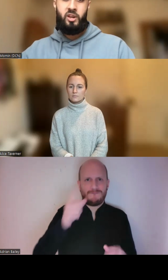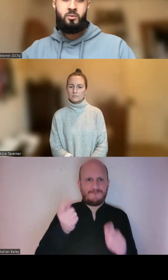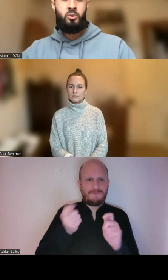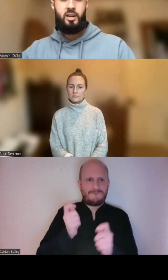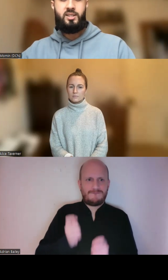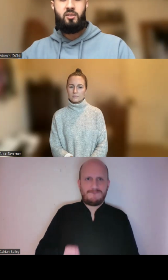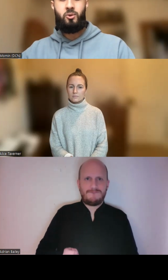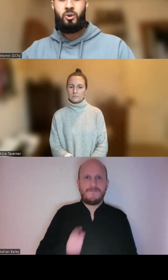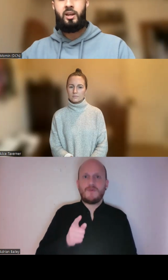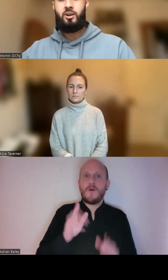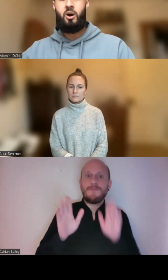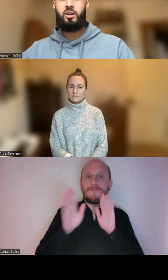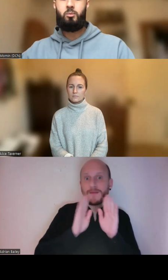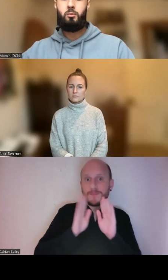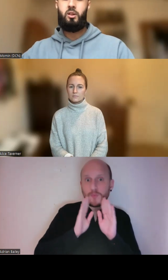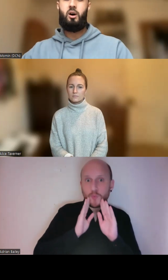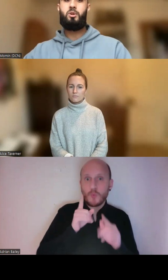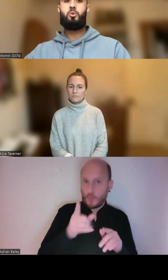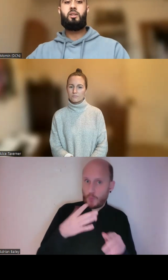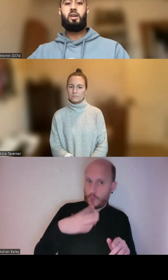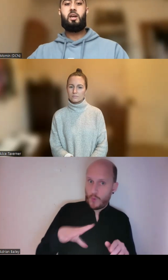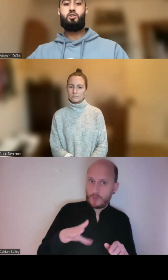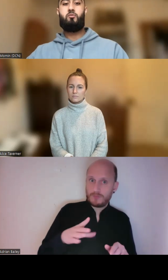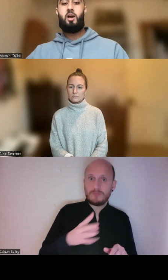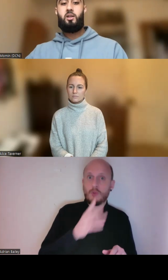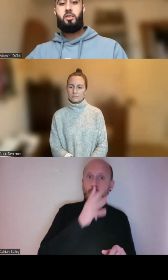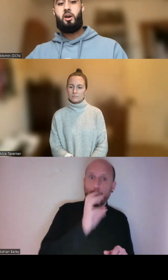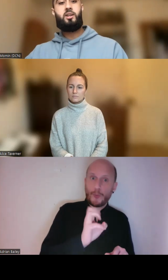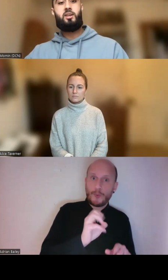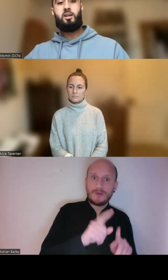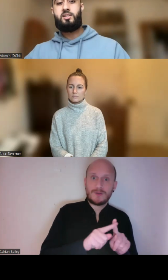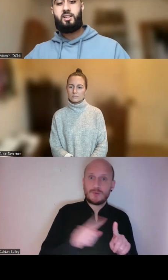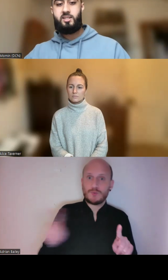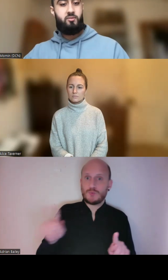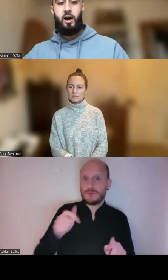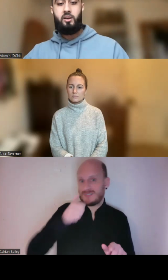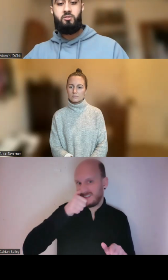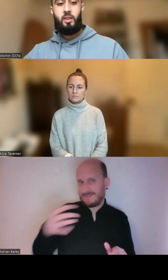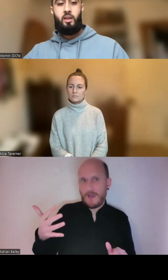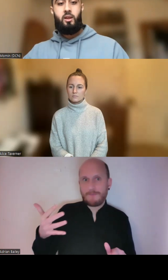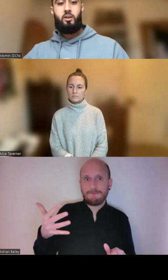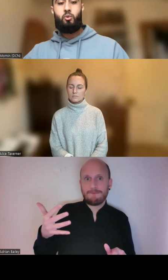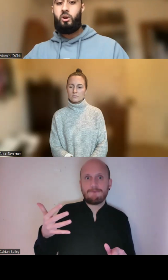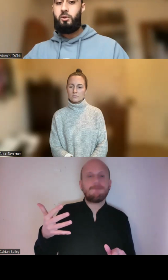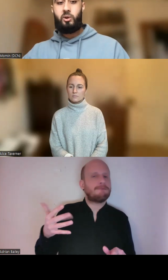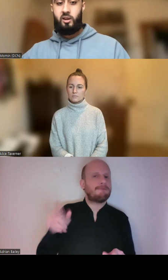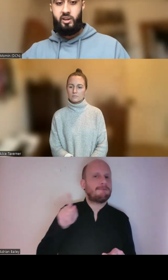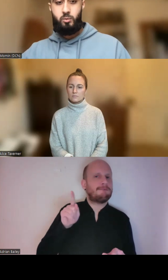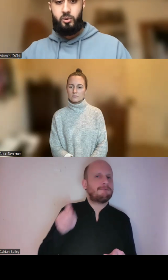Facebook, I'd say if you're looking at targeting people that are between the age of 30 and 65, you want to be looking at Facebook.